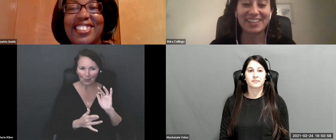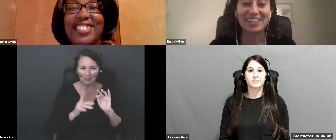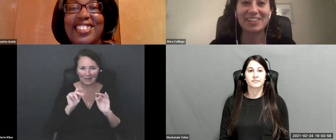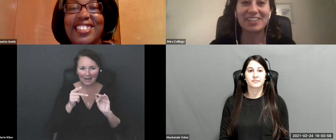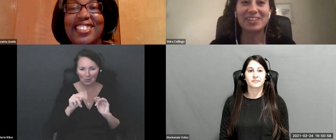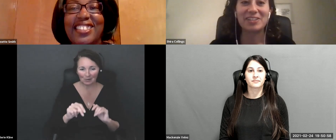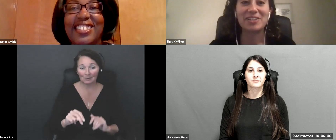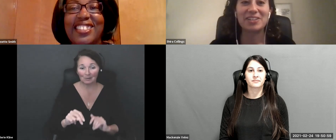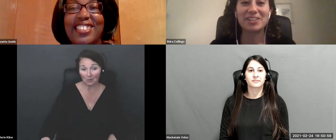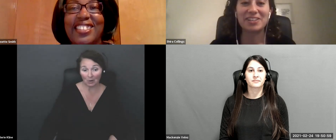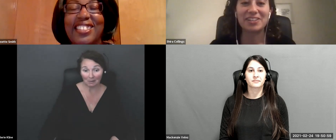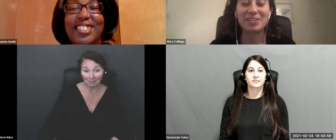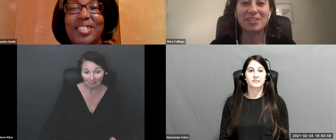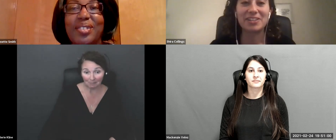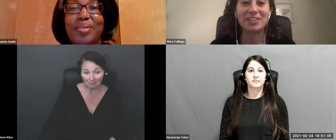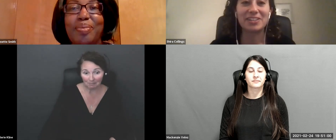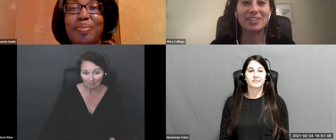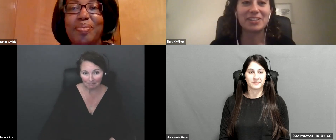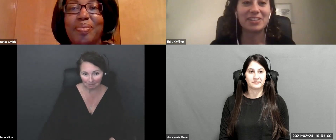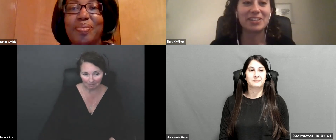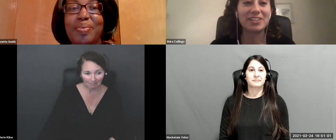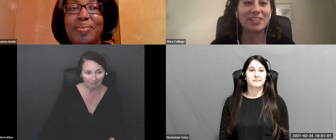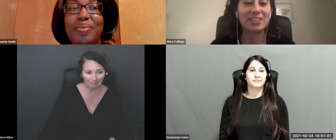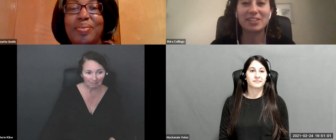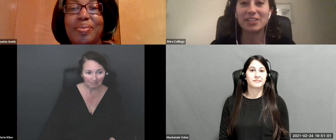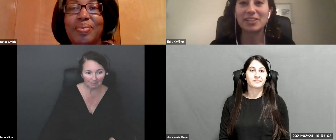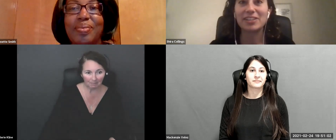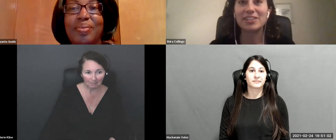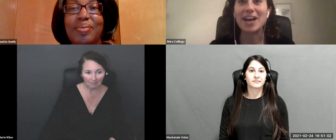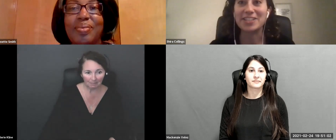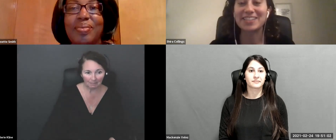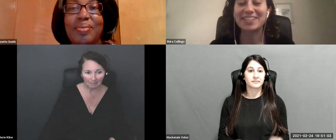I